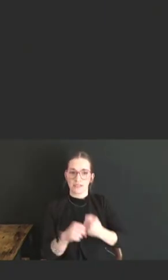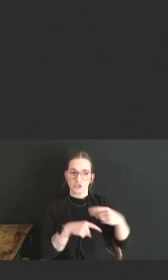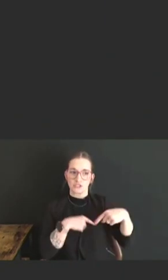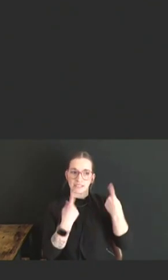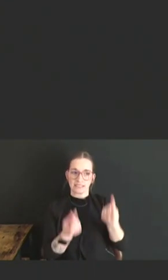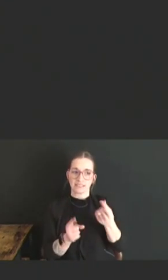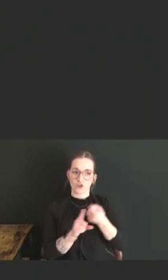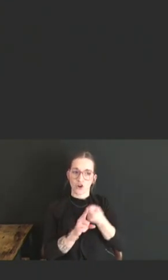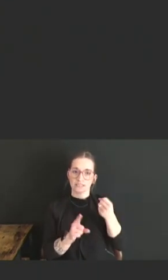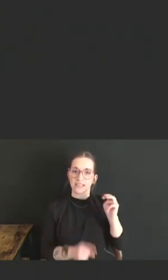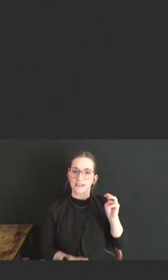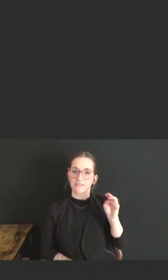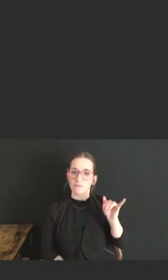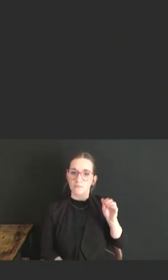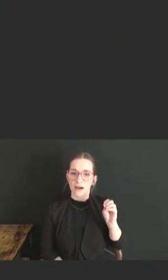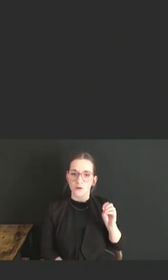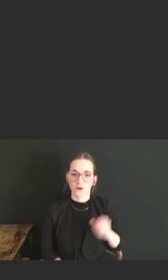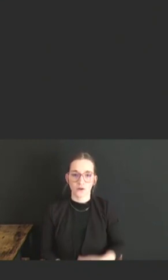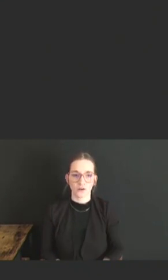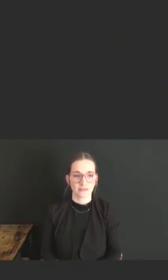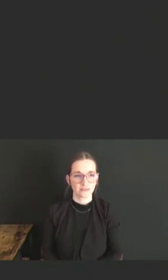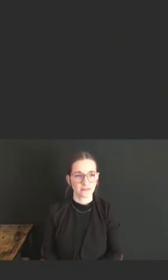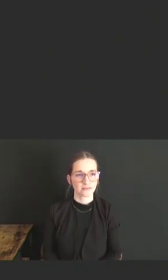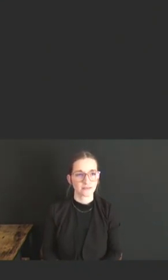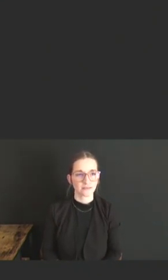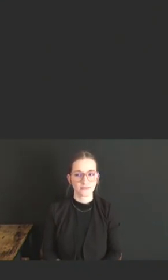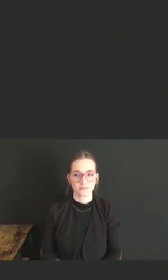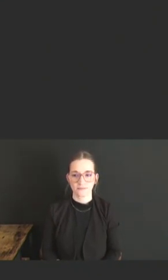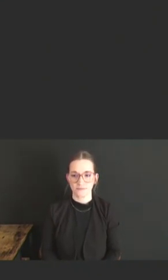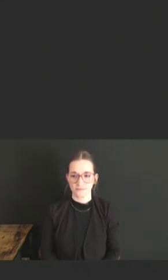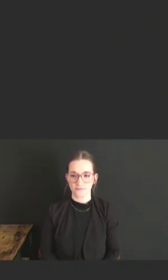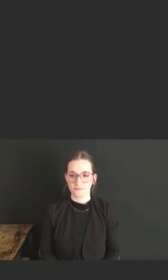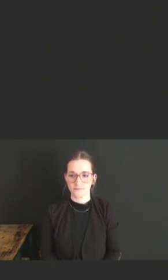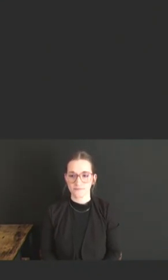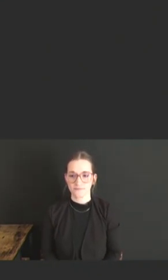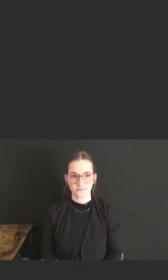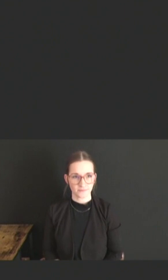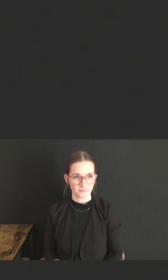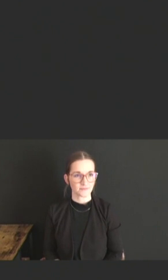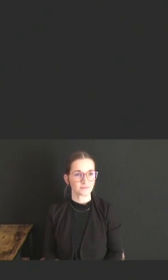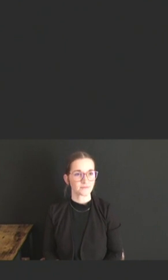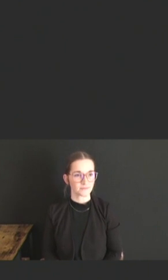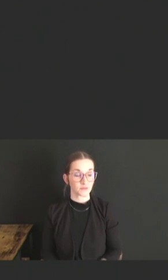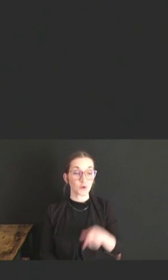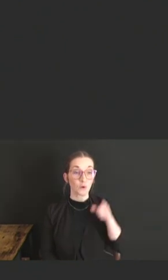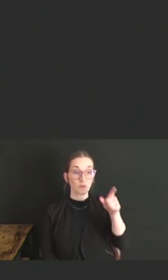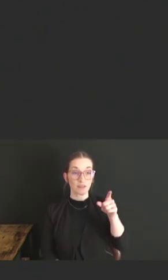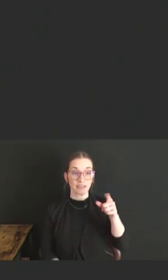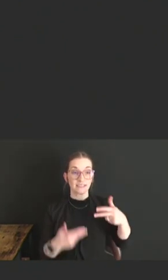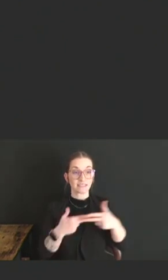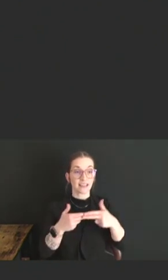Next slide, please. So this slide shows the flowchart of the data that were collected.